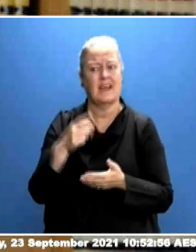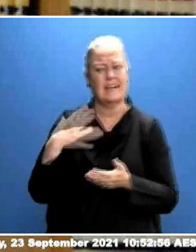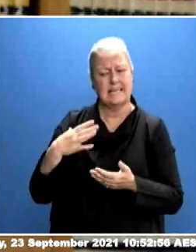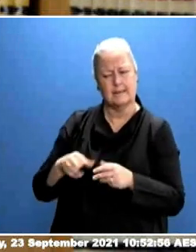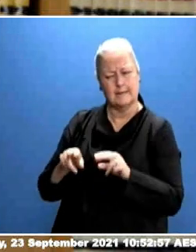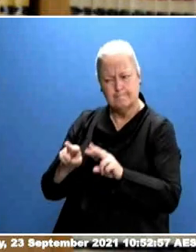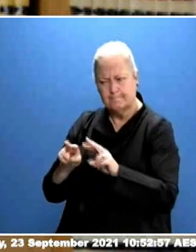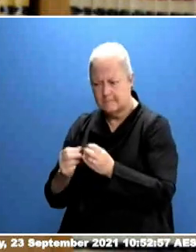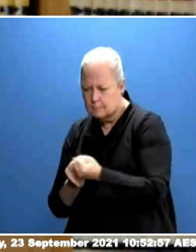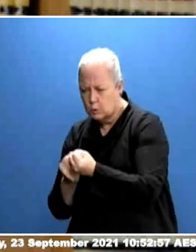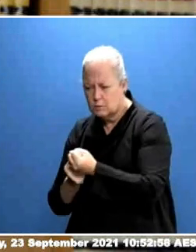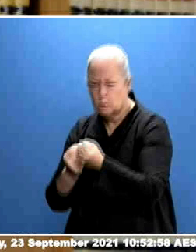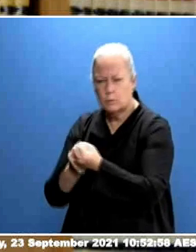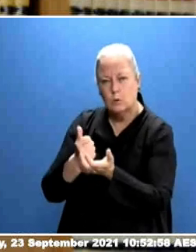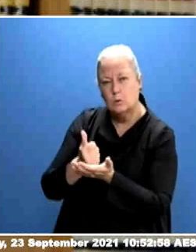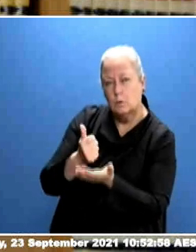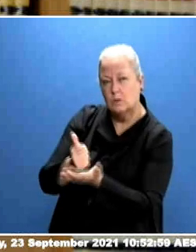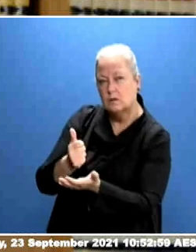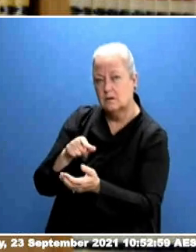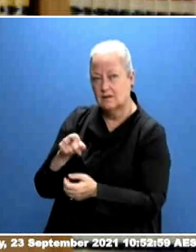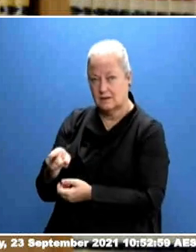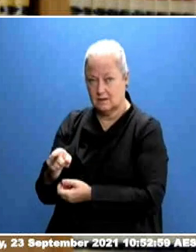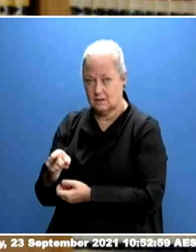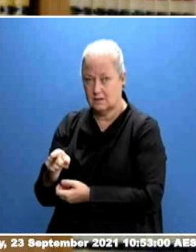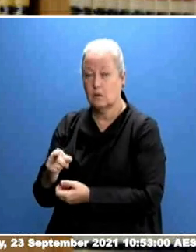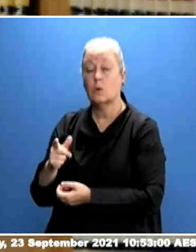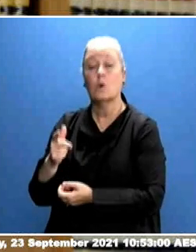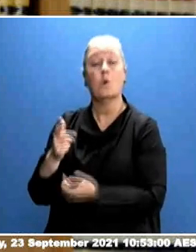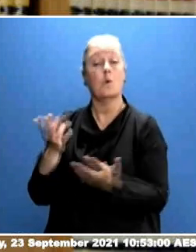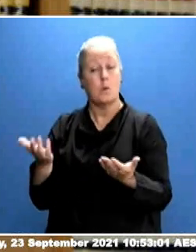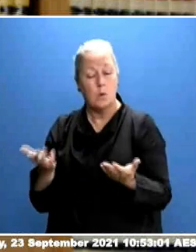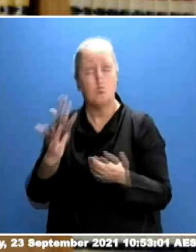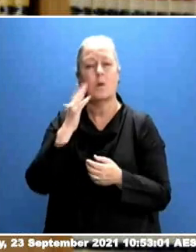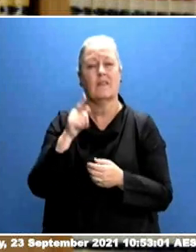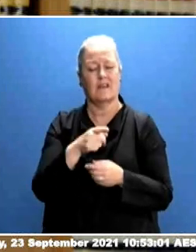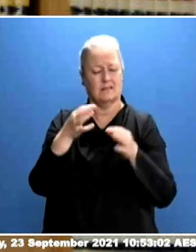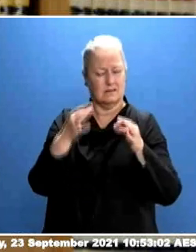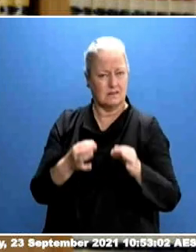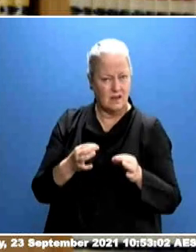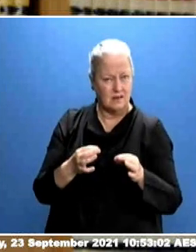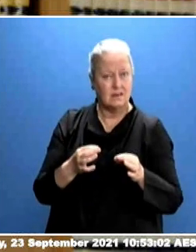and so we really need resources at both ends so that when the decision is made that a child is deprived of their liberties,